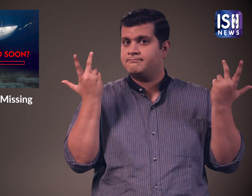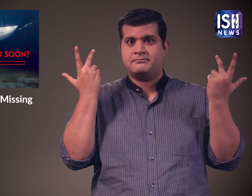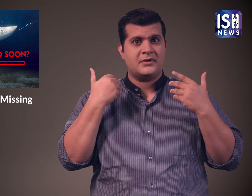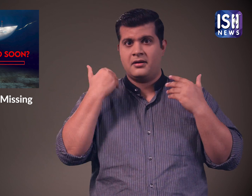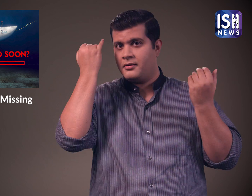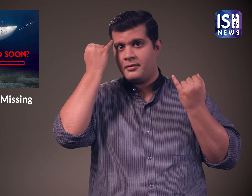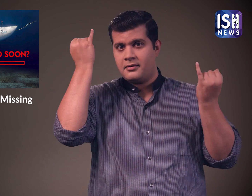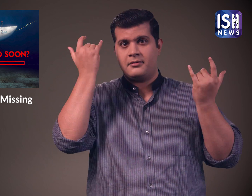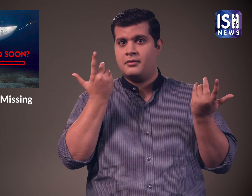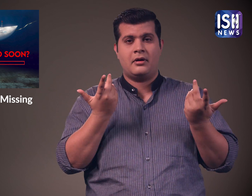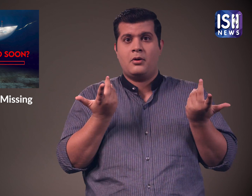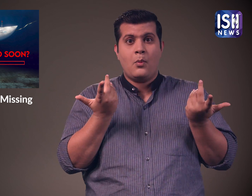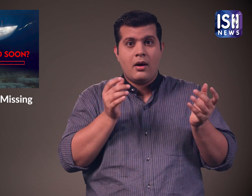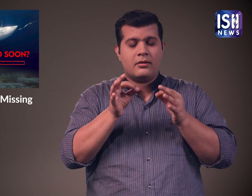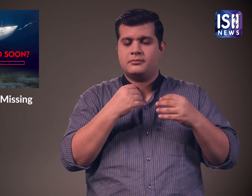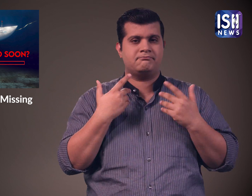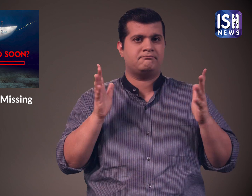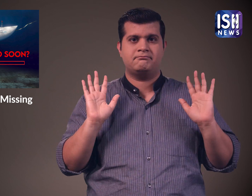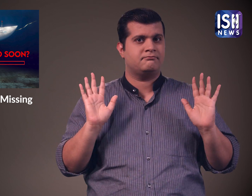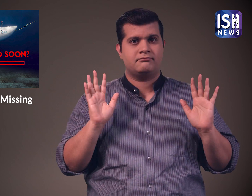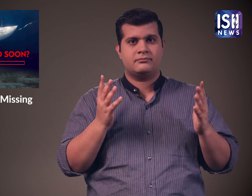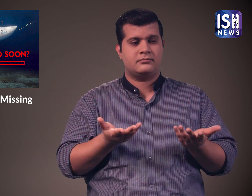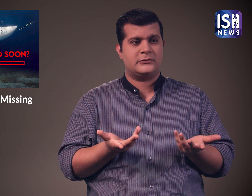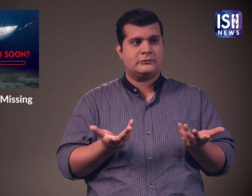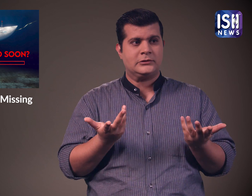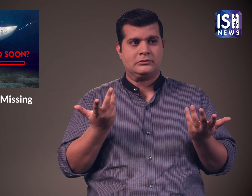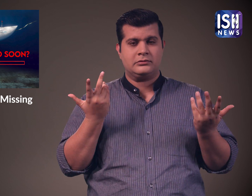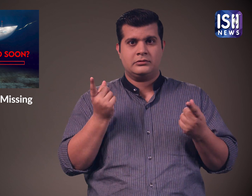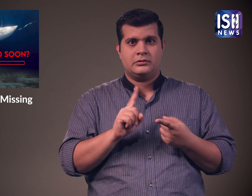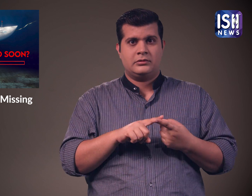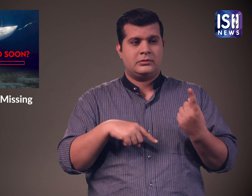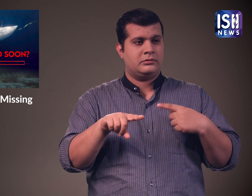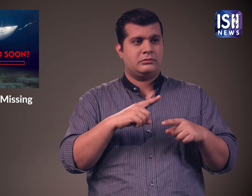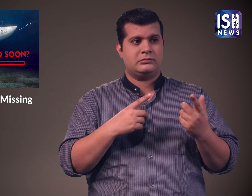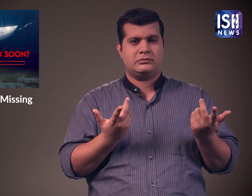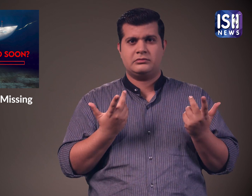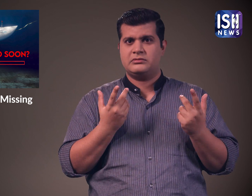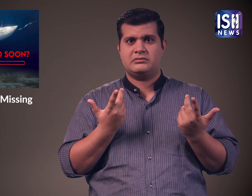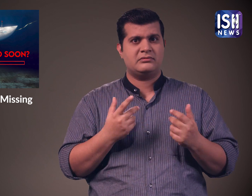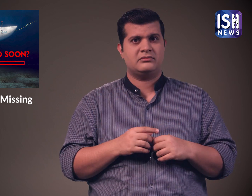I have no idea. There is no explanation yet. This is a very unfortunate event.